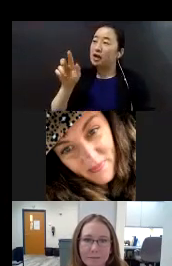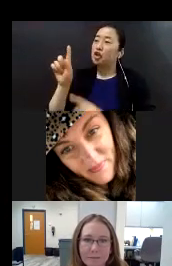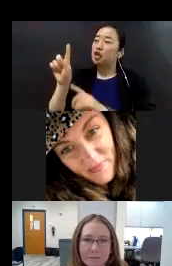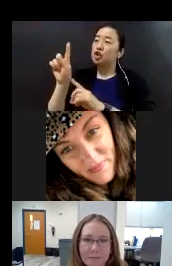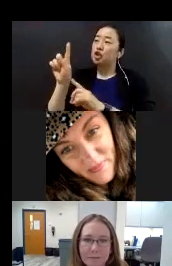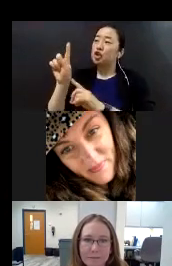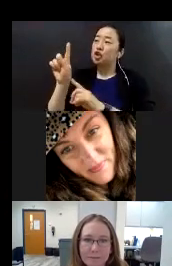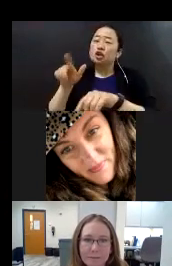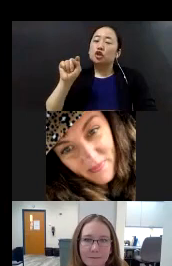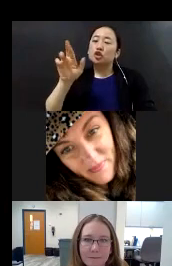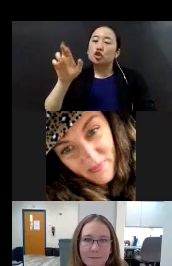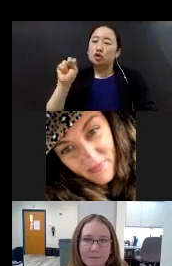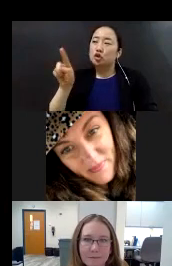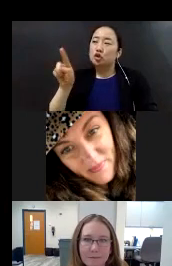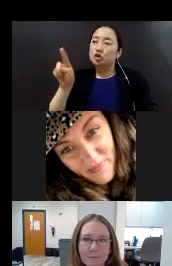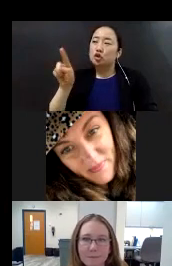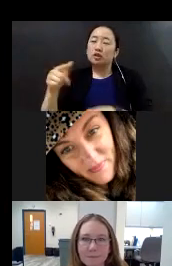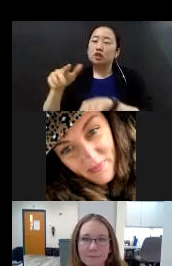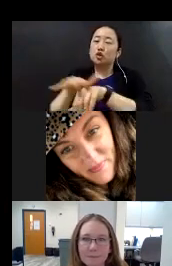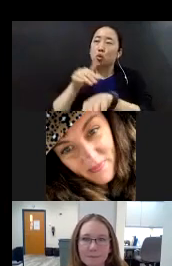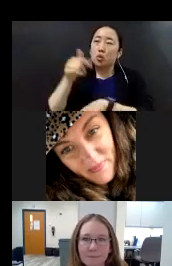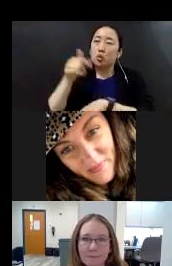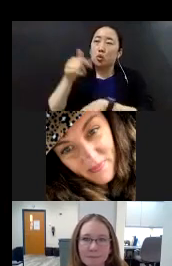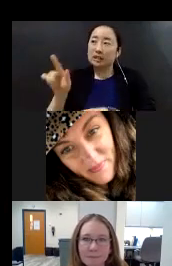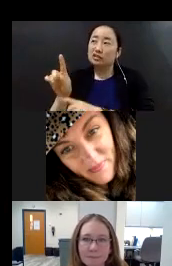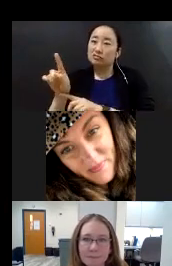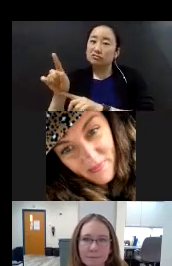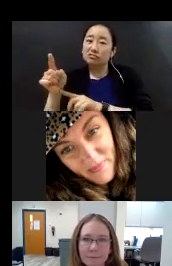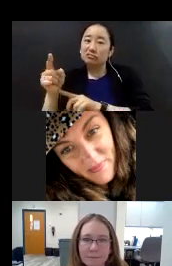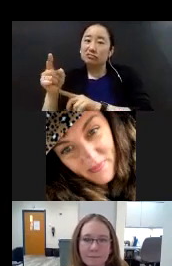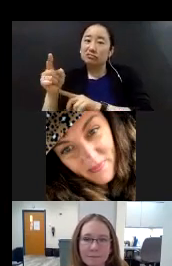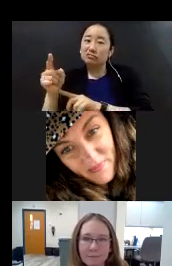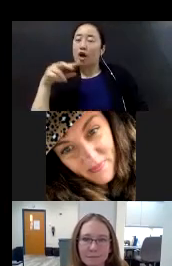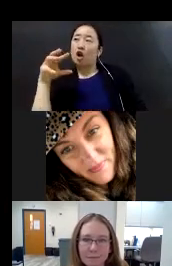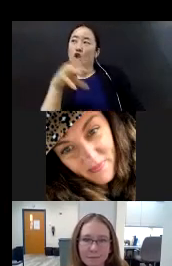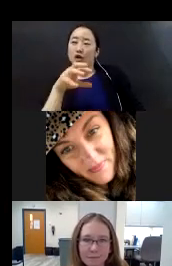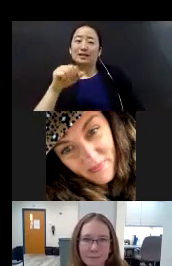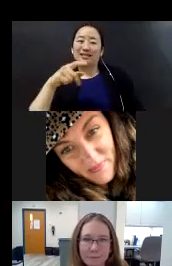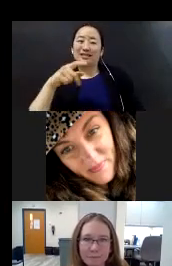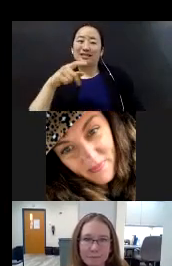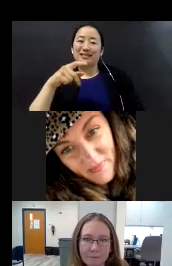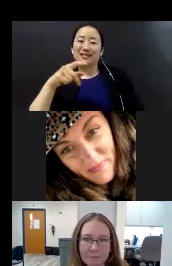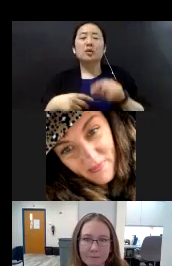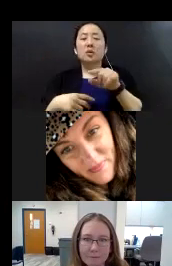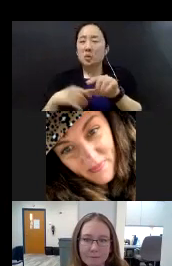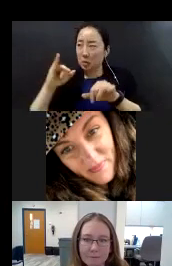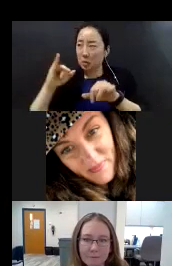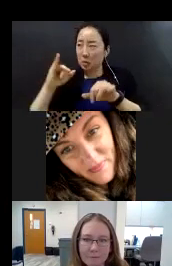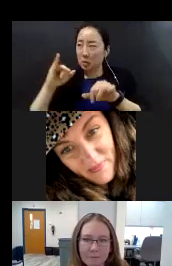CAN I SEE THE STEPS? THERE IS A PRETTY UNEVEN BOTTOM STEP, AND THEN A